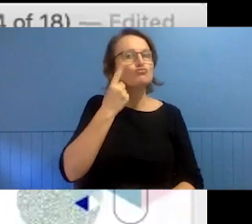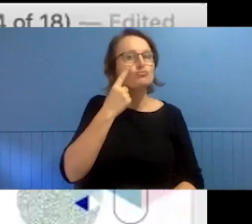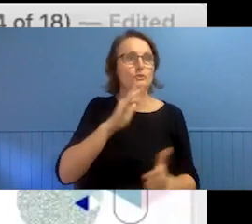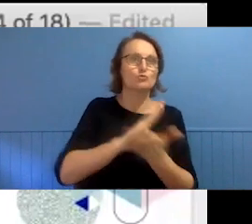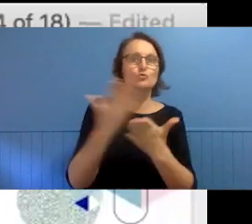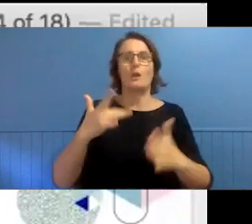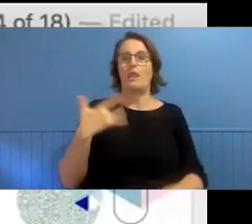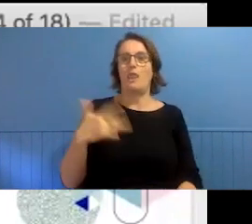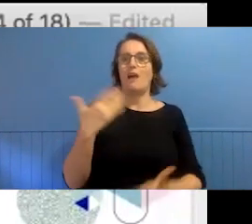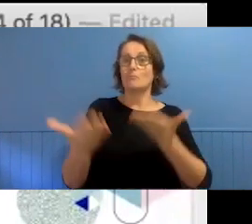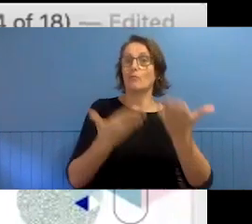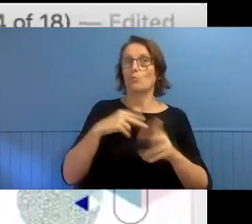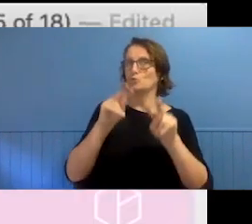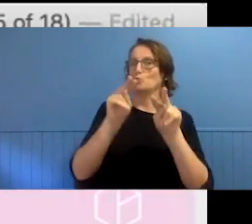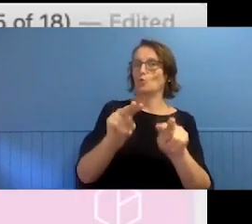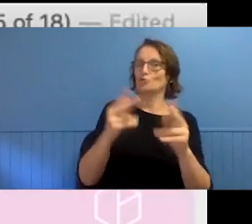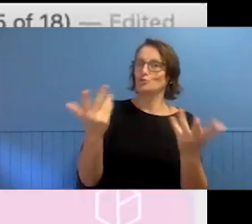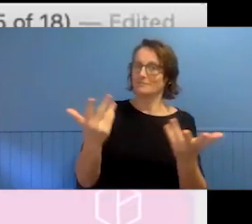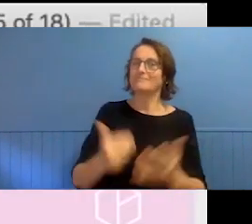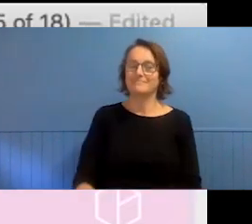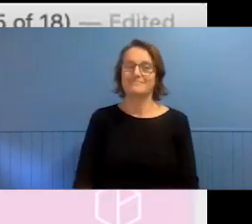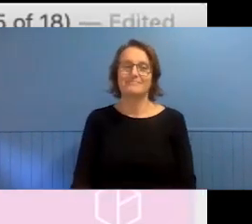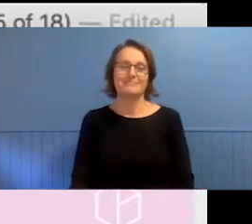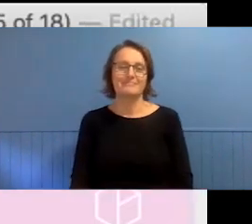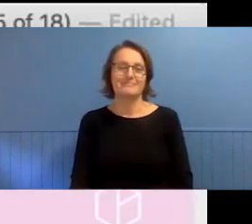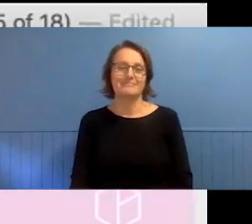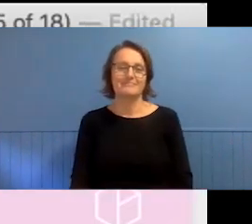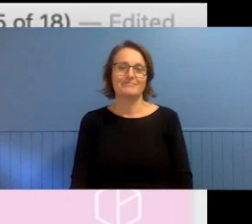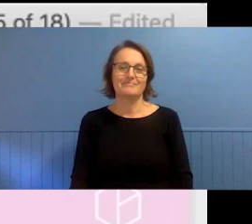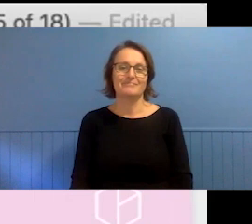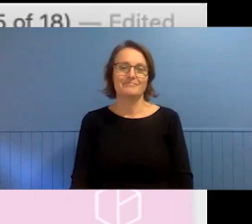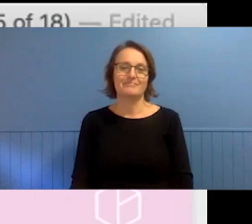this in the future. I will answer this now. What do audiences want